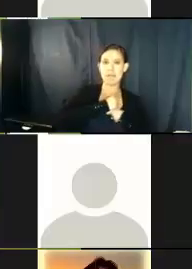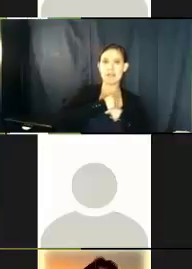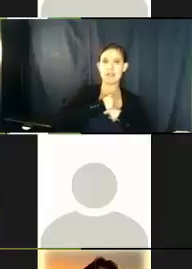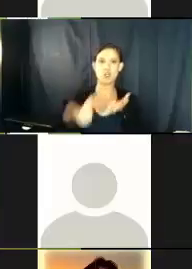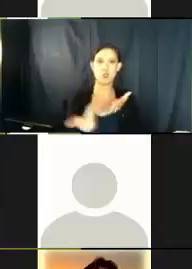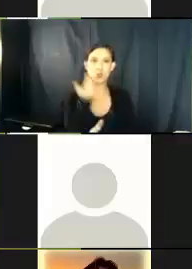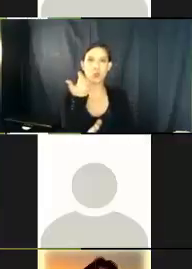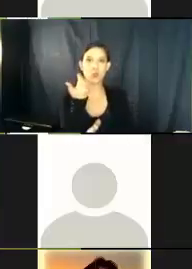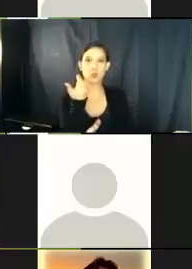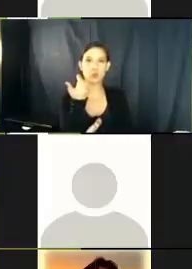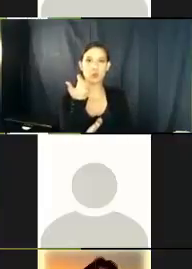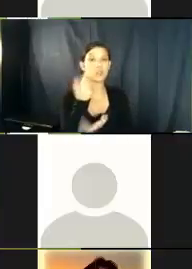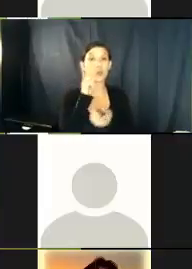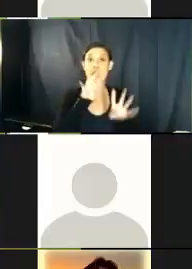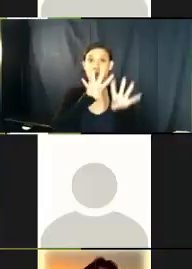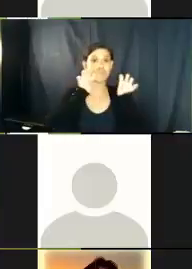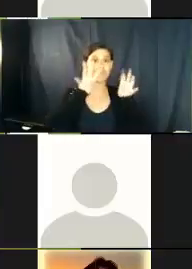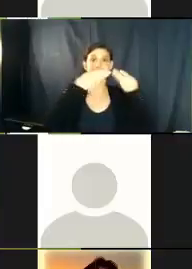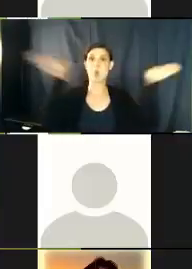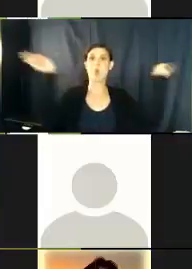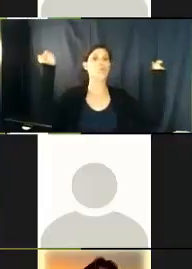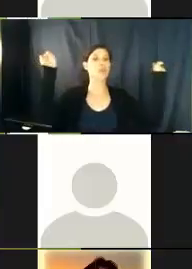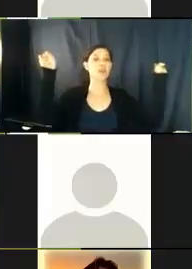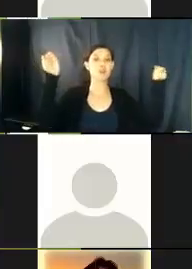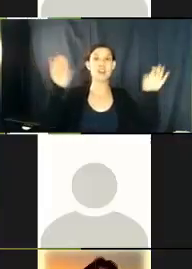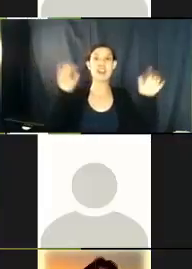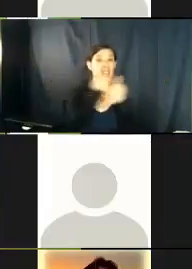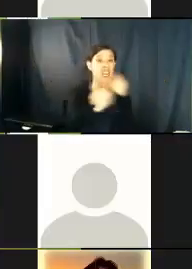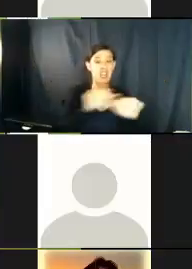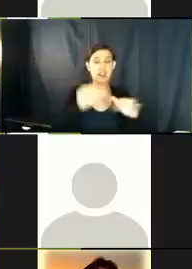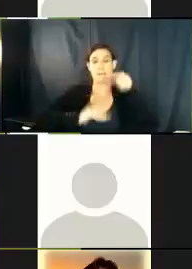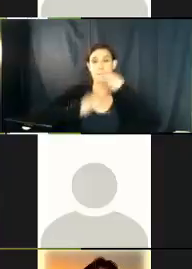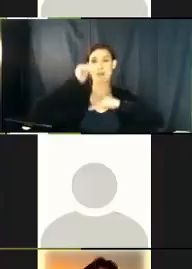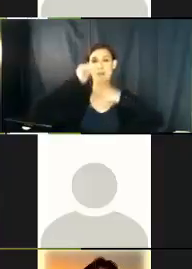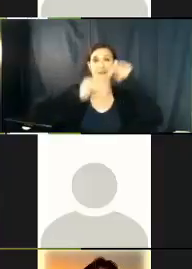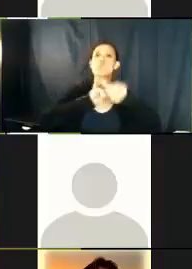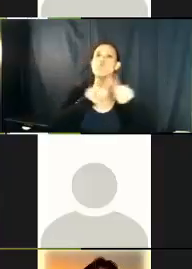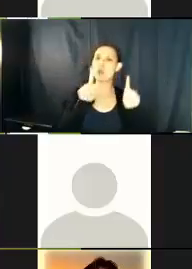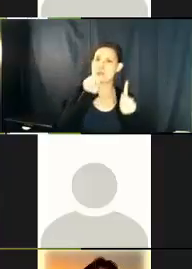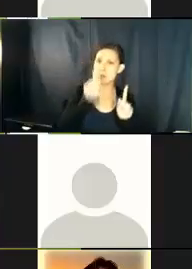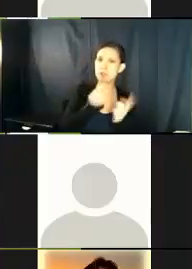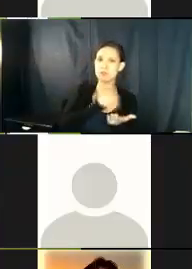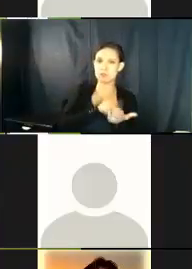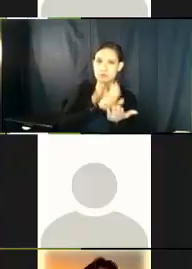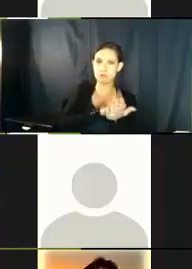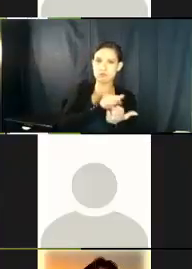And the sky is the limit on what they can actually build that there's some documentation to their process.